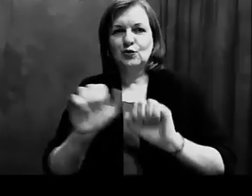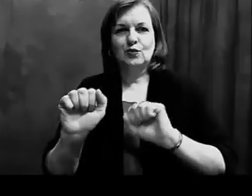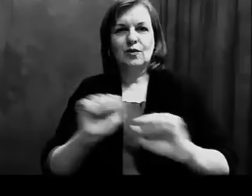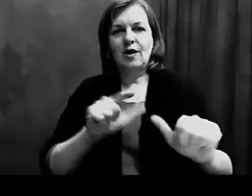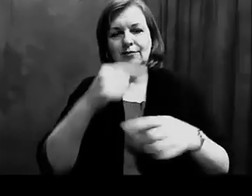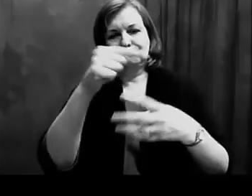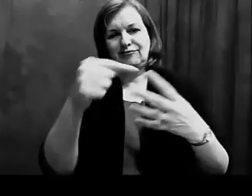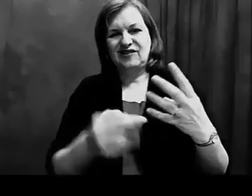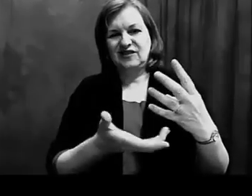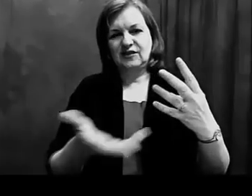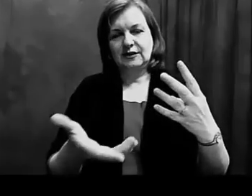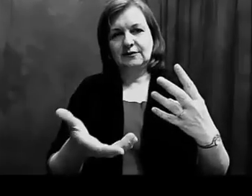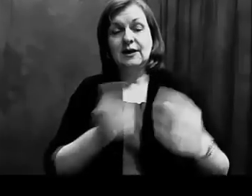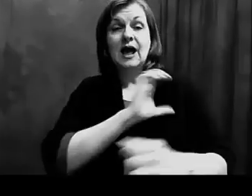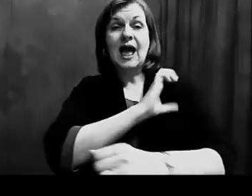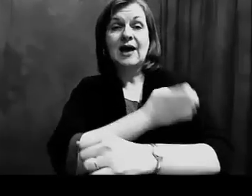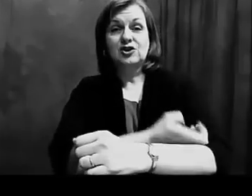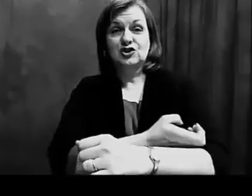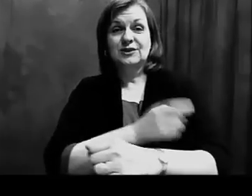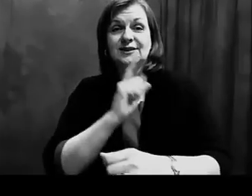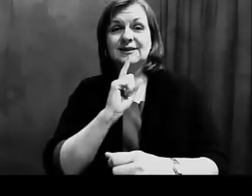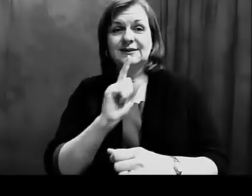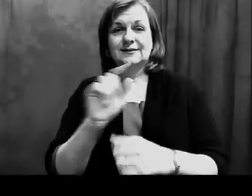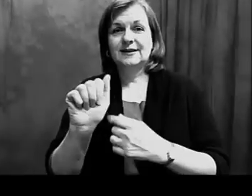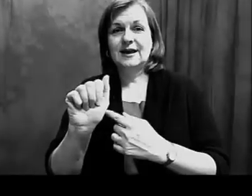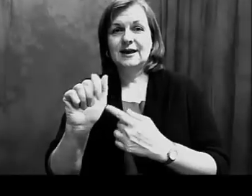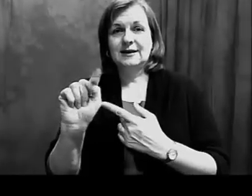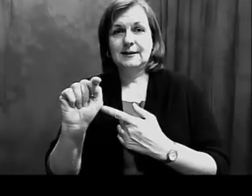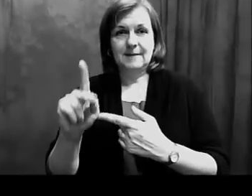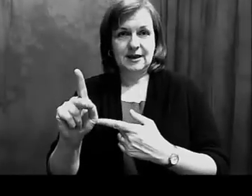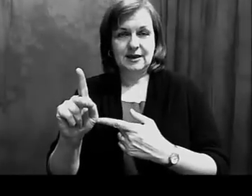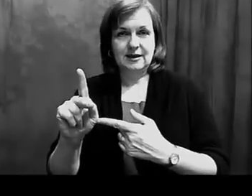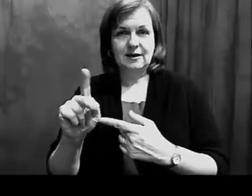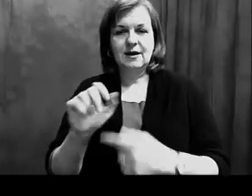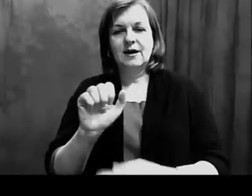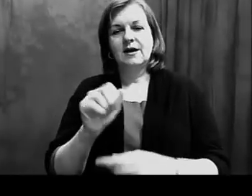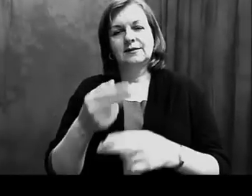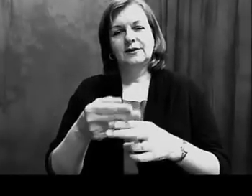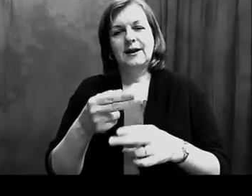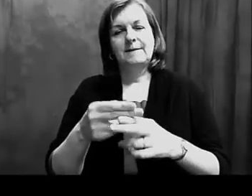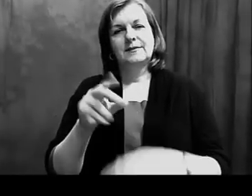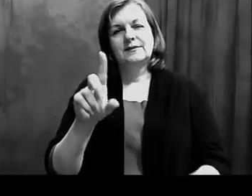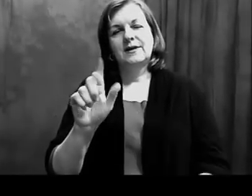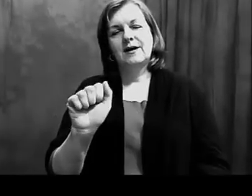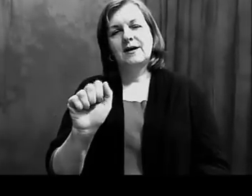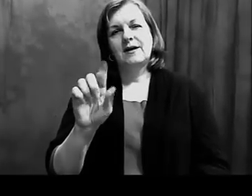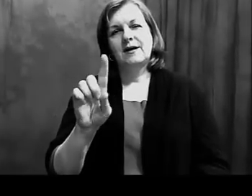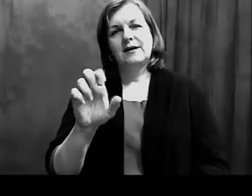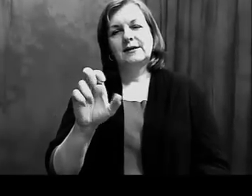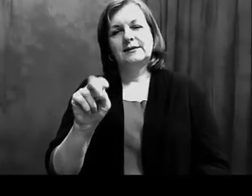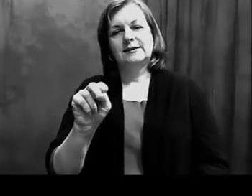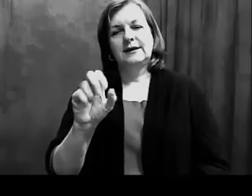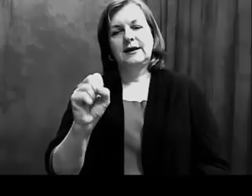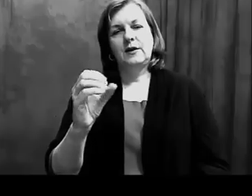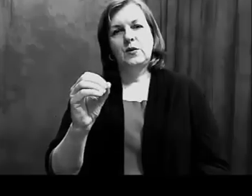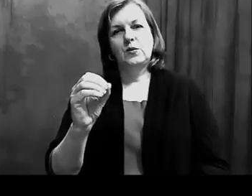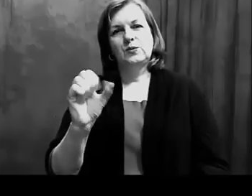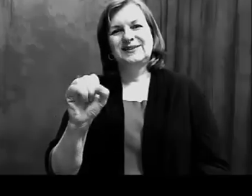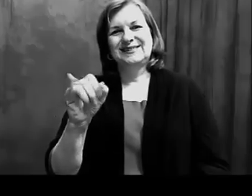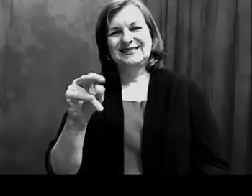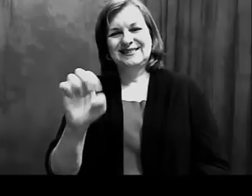energy we mentioned is in the form of ATP or adenosine